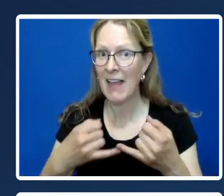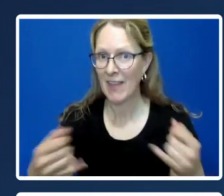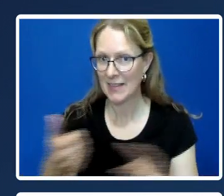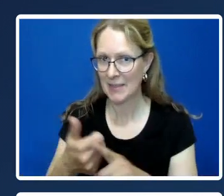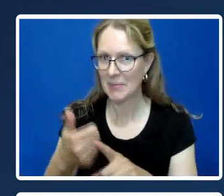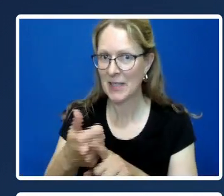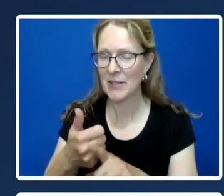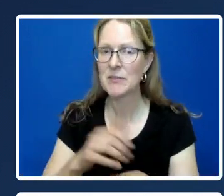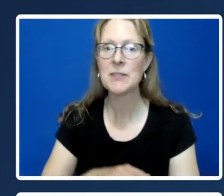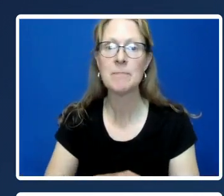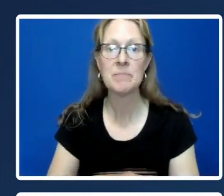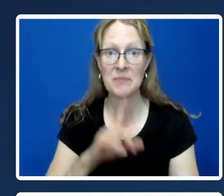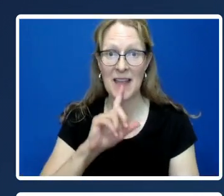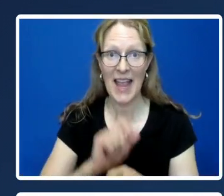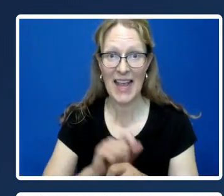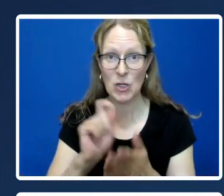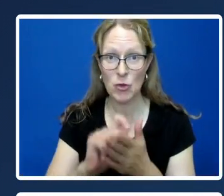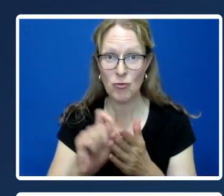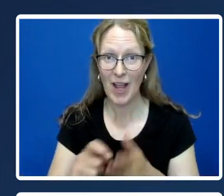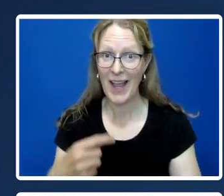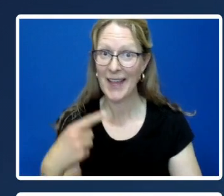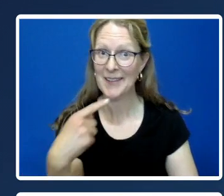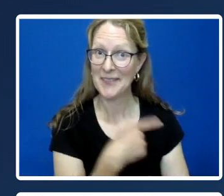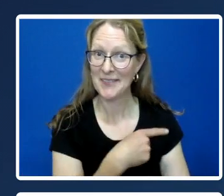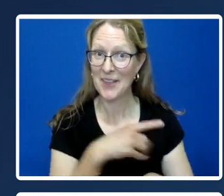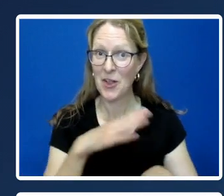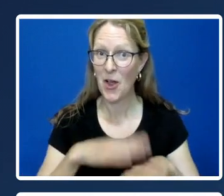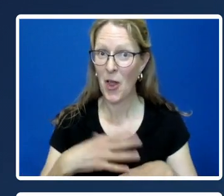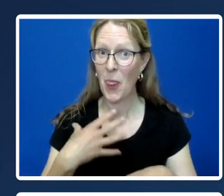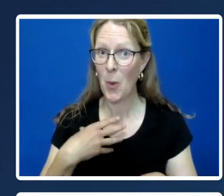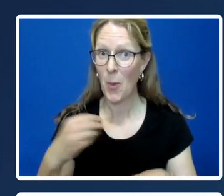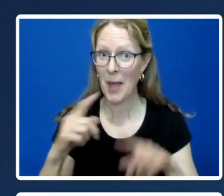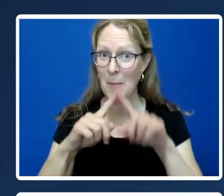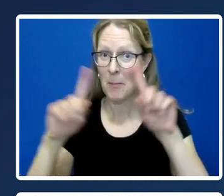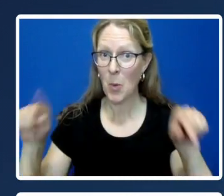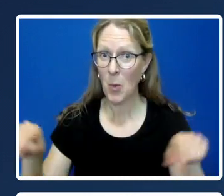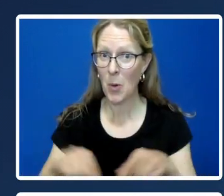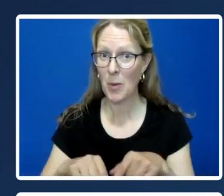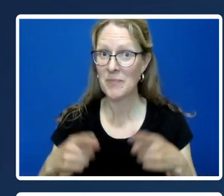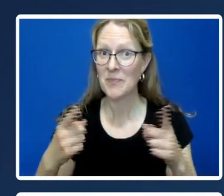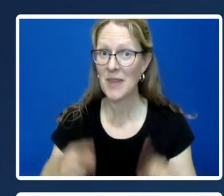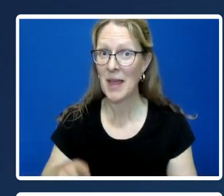on this whiteboard. And this took place at the library at the Anacostia Community Museum. So,